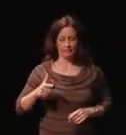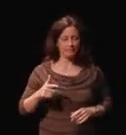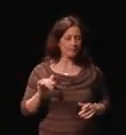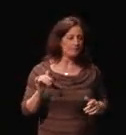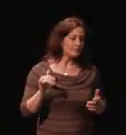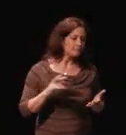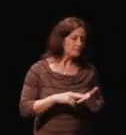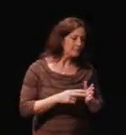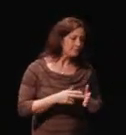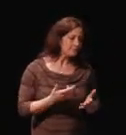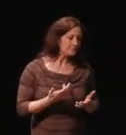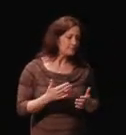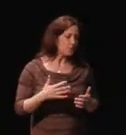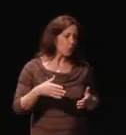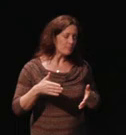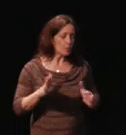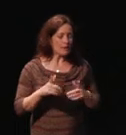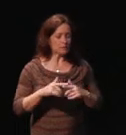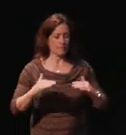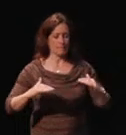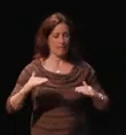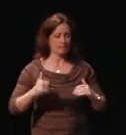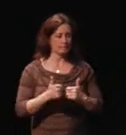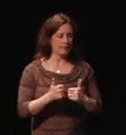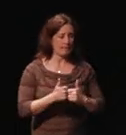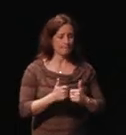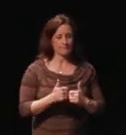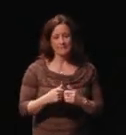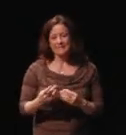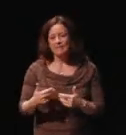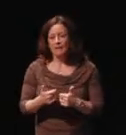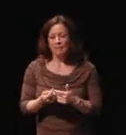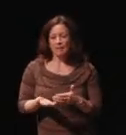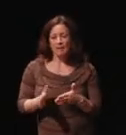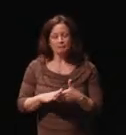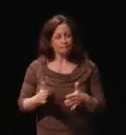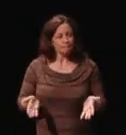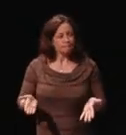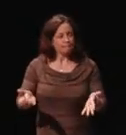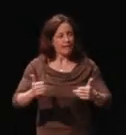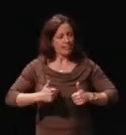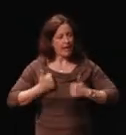it was just a way of balancing the game. Stick if the game, a bit of extra life, and you could,